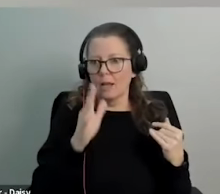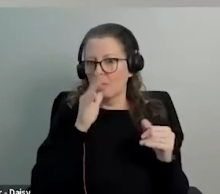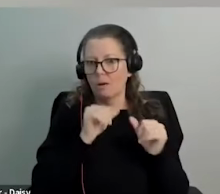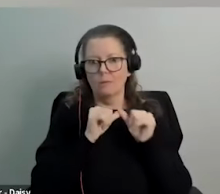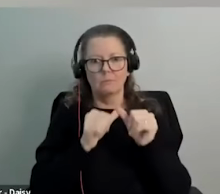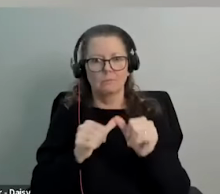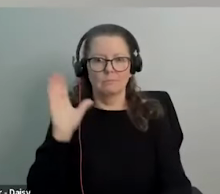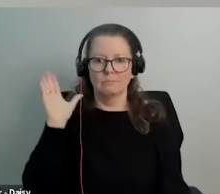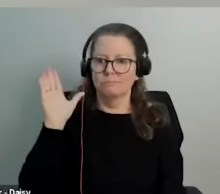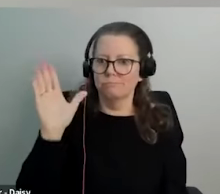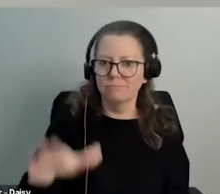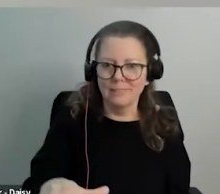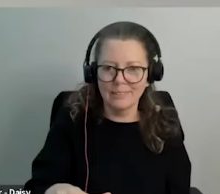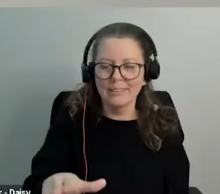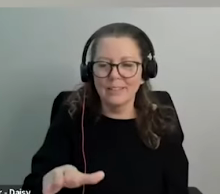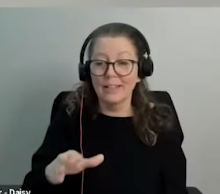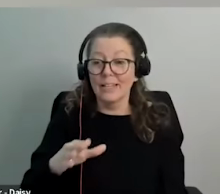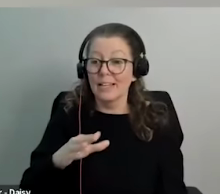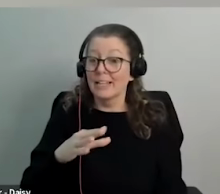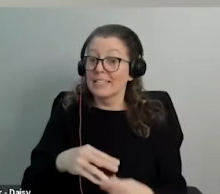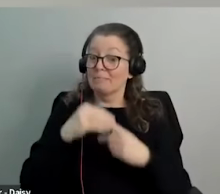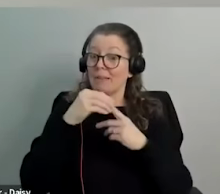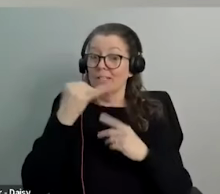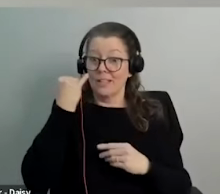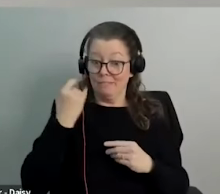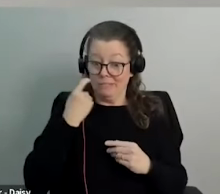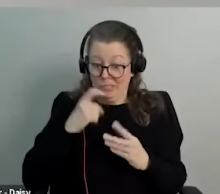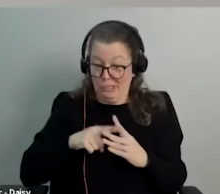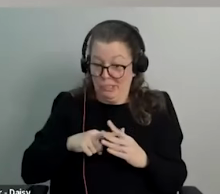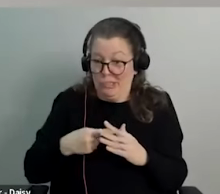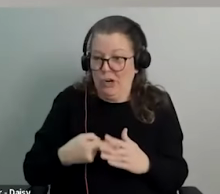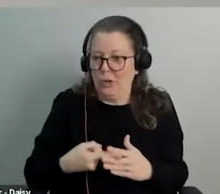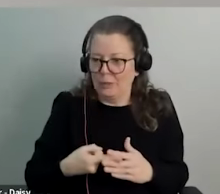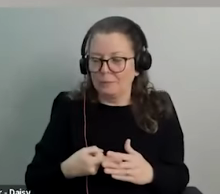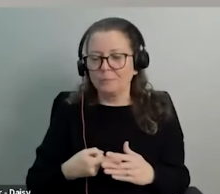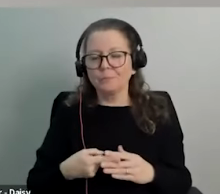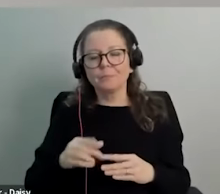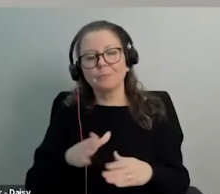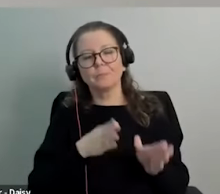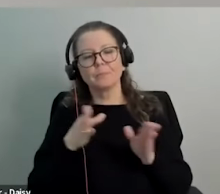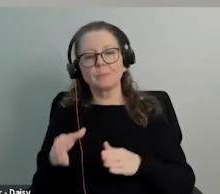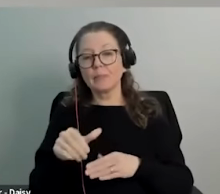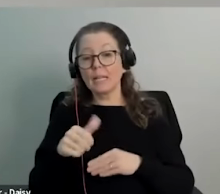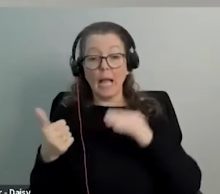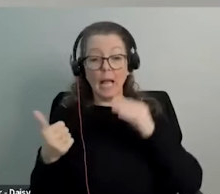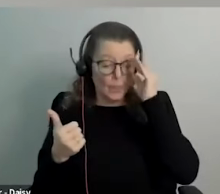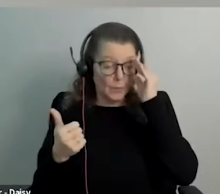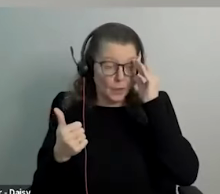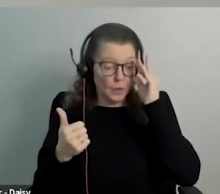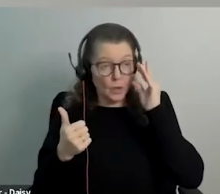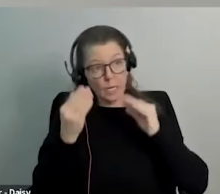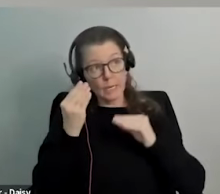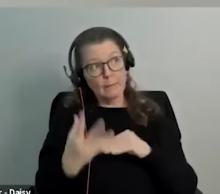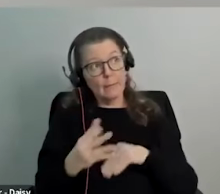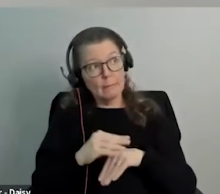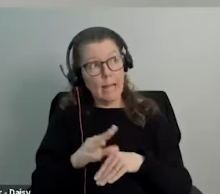especially, as you're first getting started. So that would be one tip. And then in the field, like once you're actually in one of these roles,